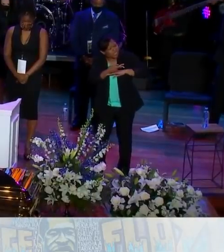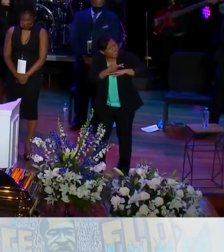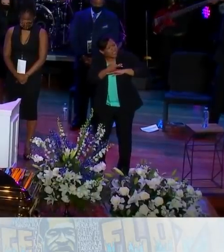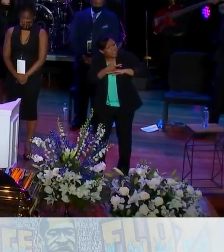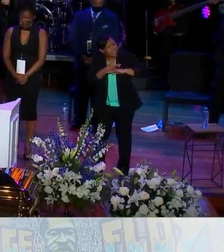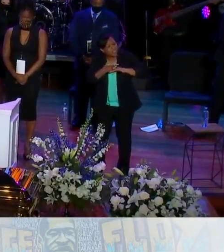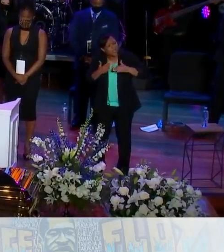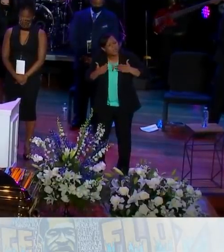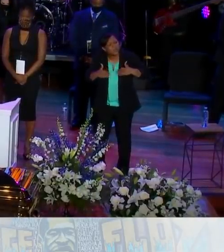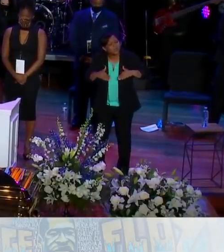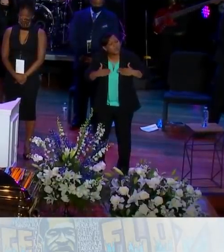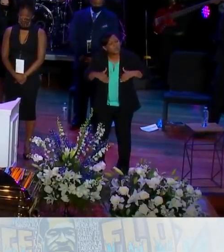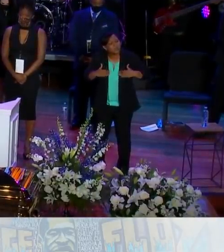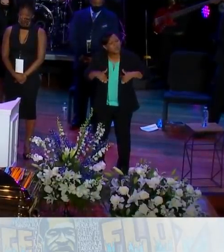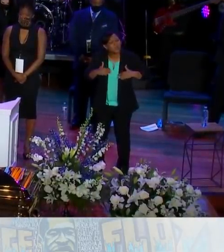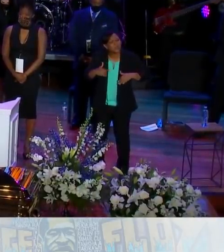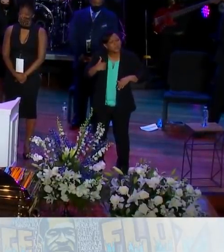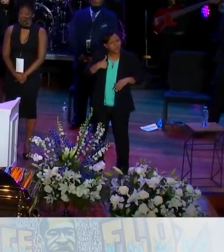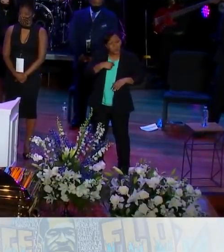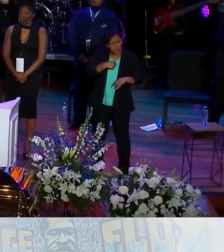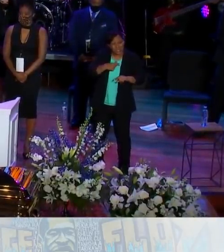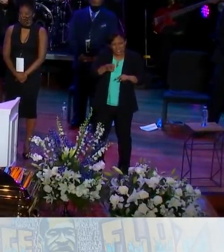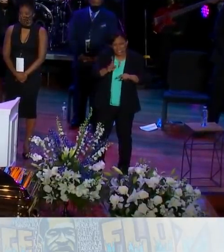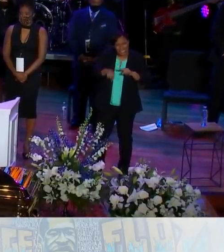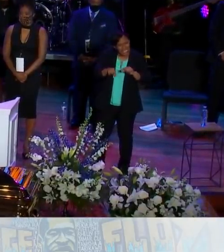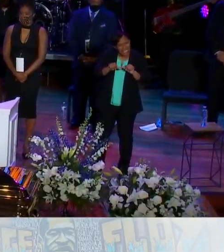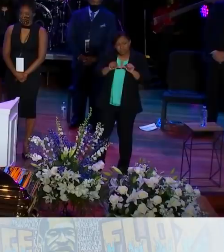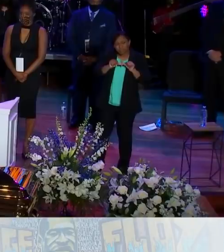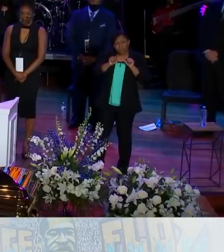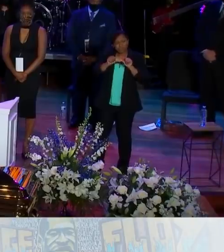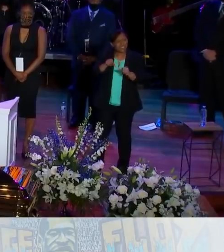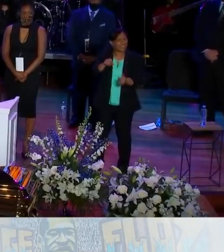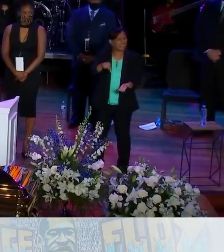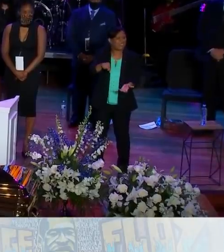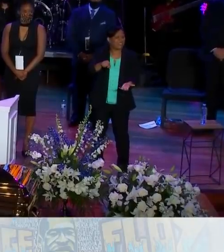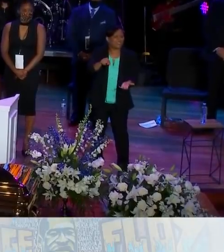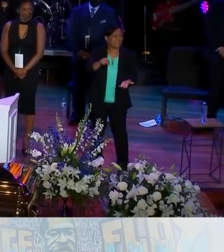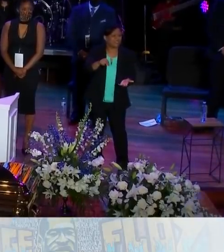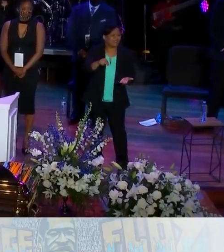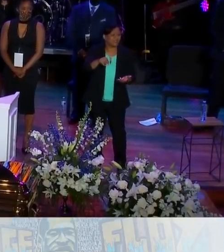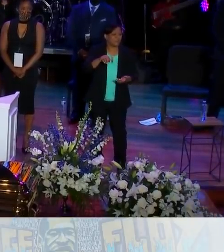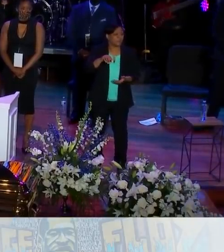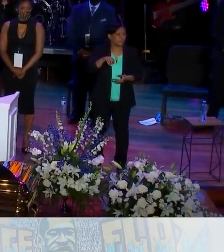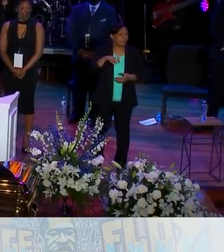SOMEONE SAY, NARRATING HIS OWN DEATH, WE CAN'T LET THIS GO.